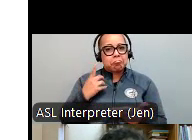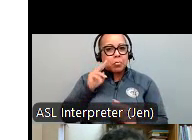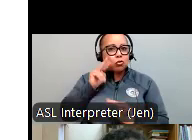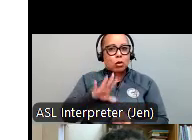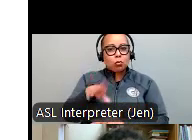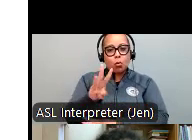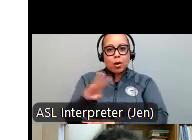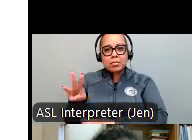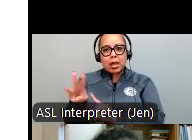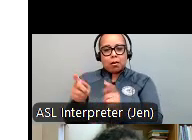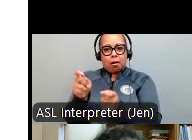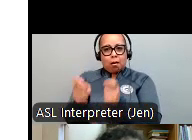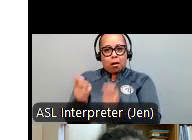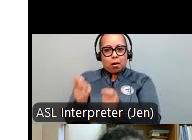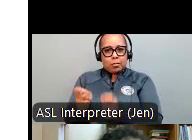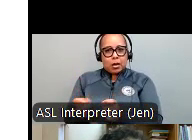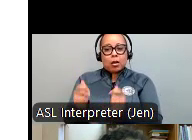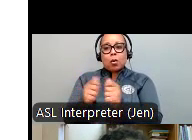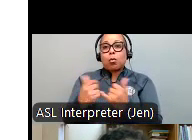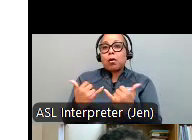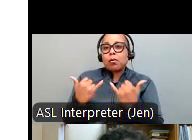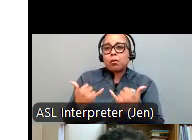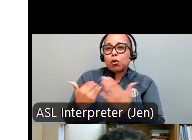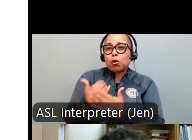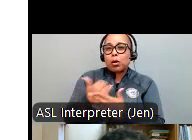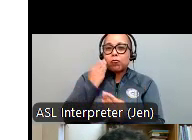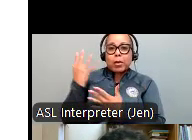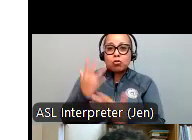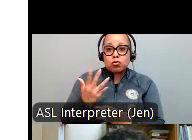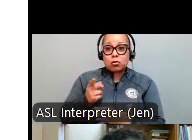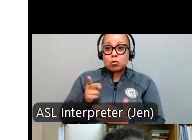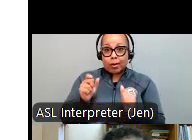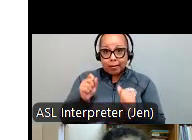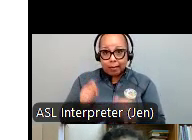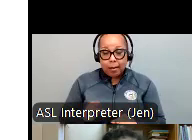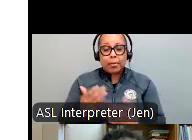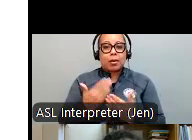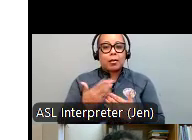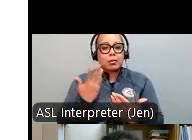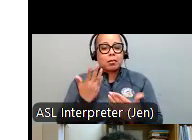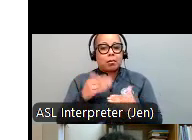and update the website with current information so it could be accessed in a variety of ways for